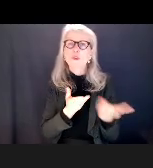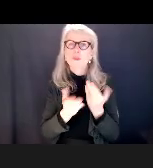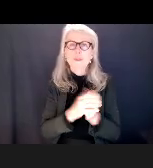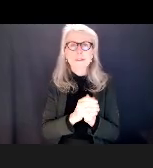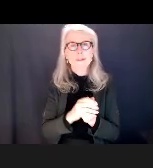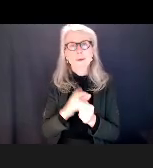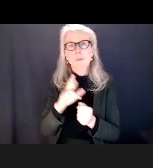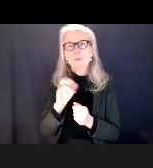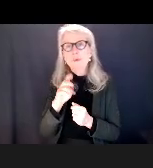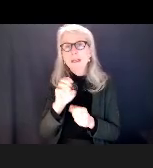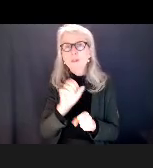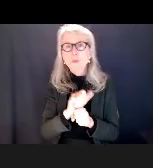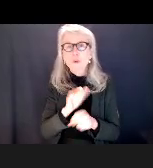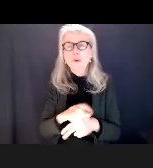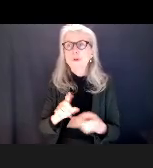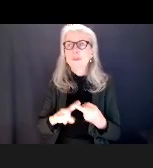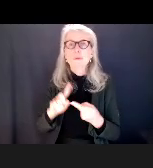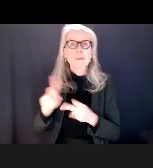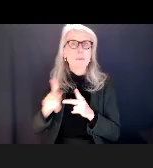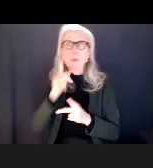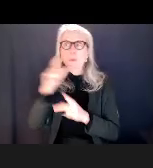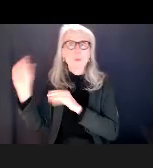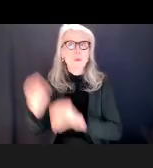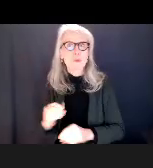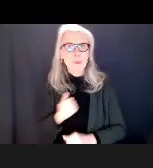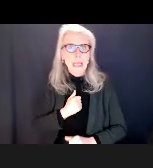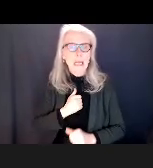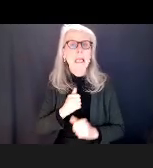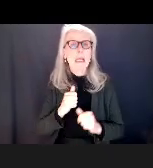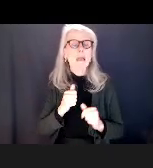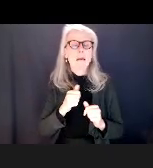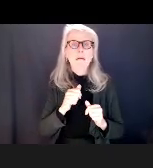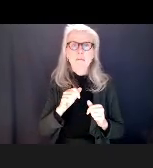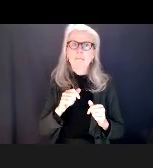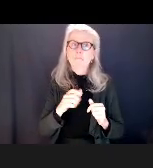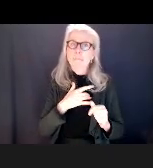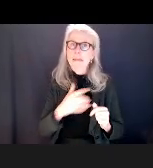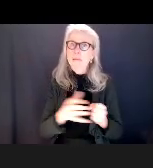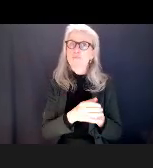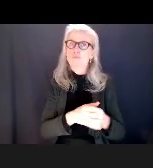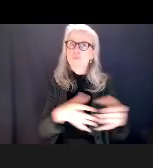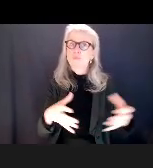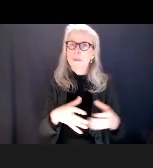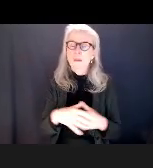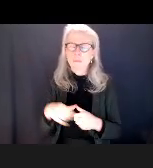often newcomers, disproportionately represent this workforce. It's an intersectional consideration